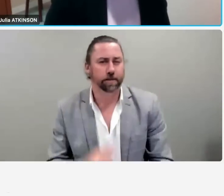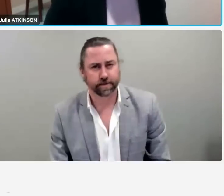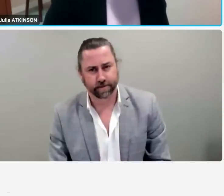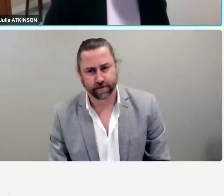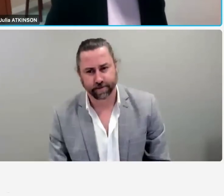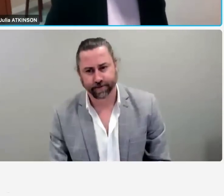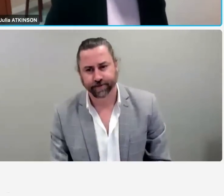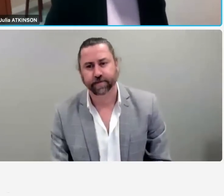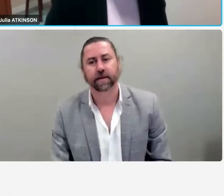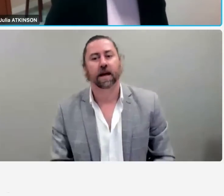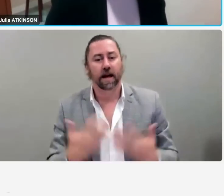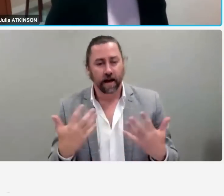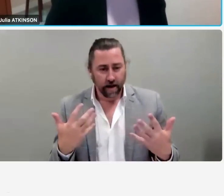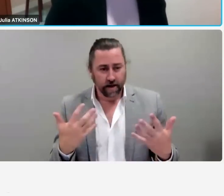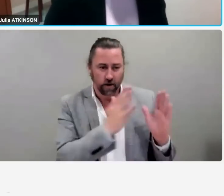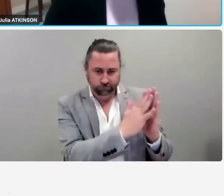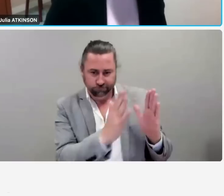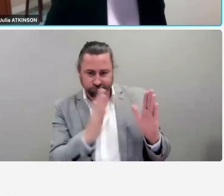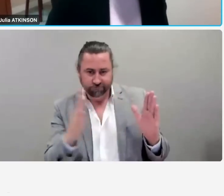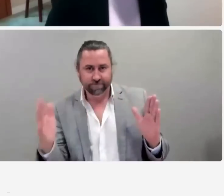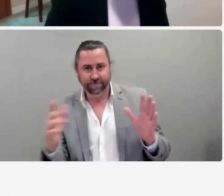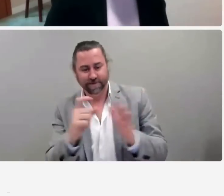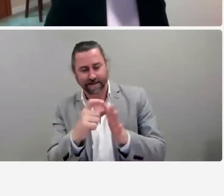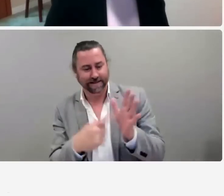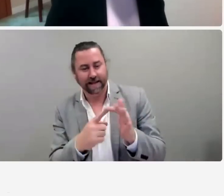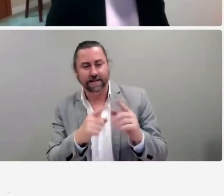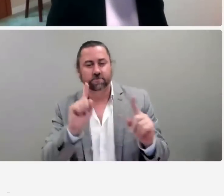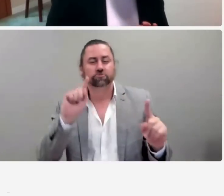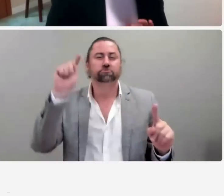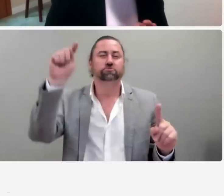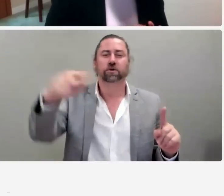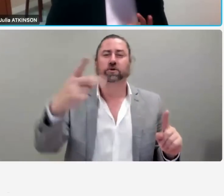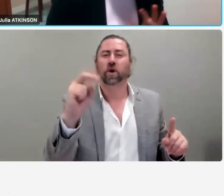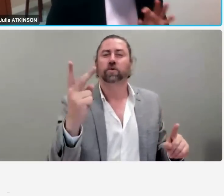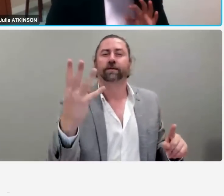So the current implementation date for 2024. We would expect Government to be looking at decisions